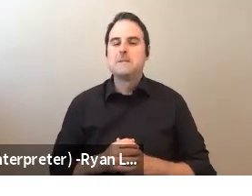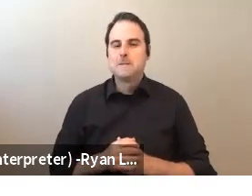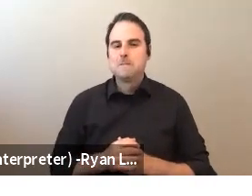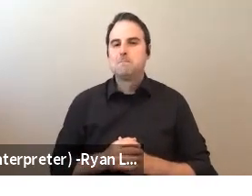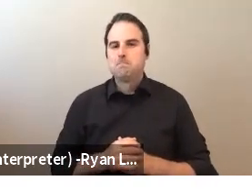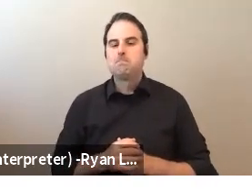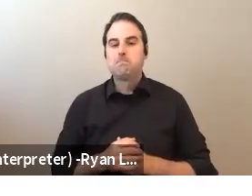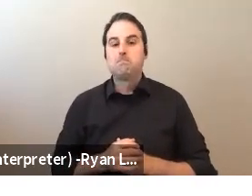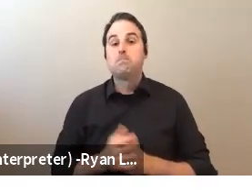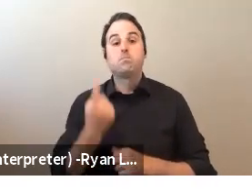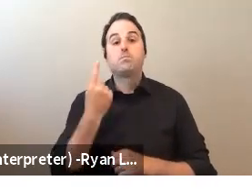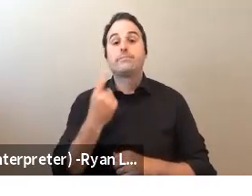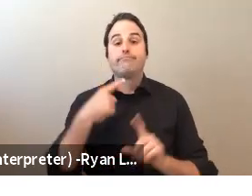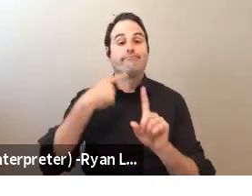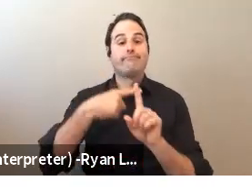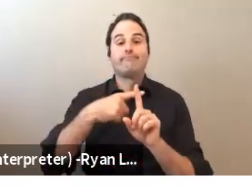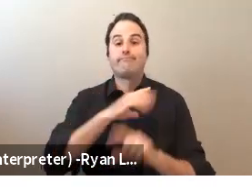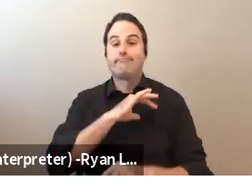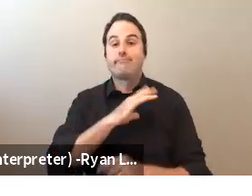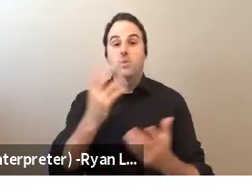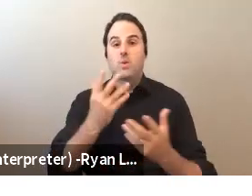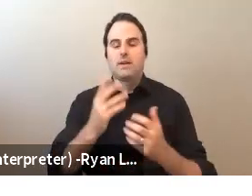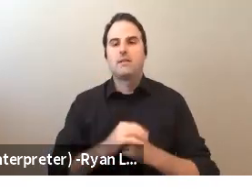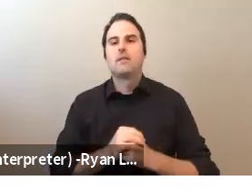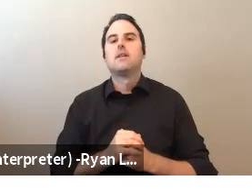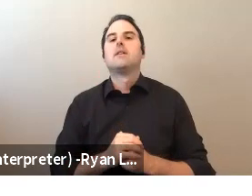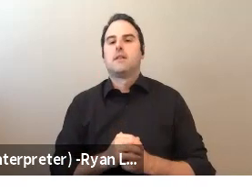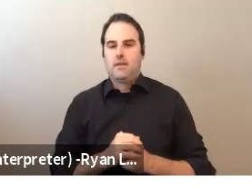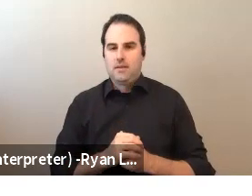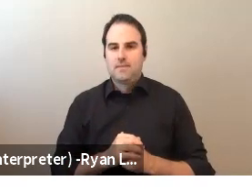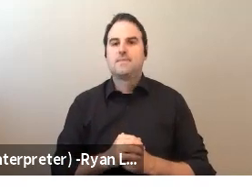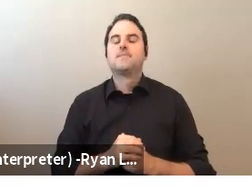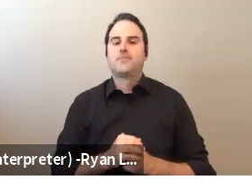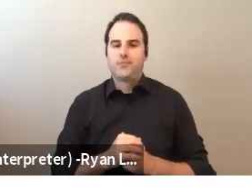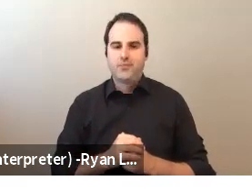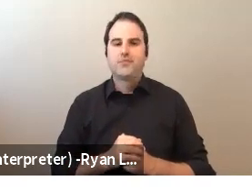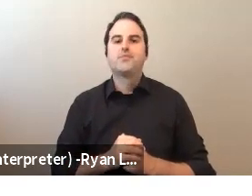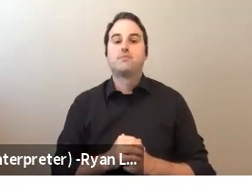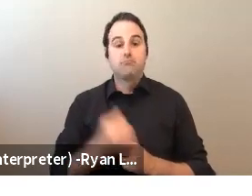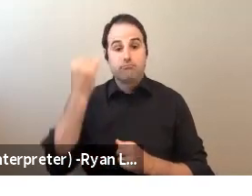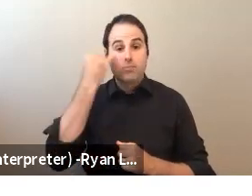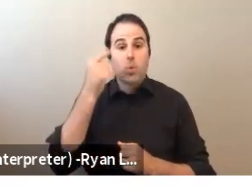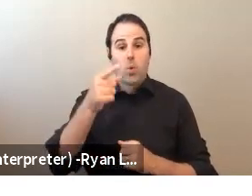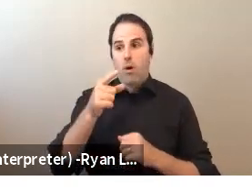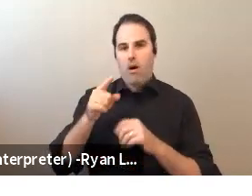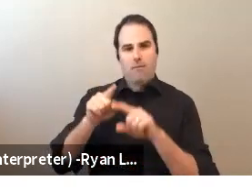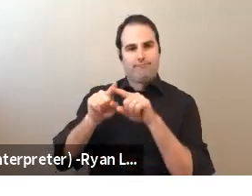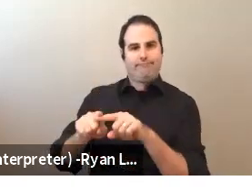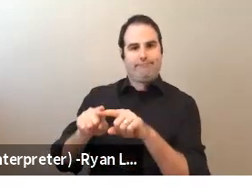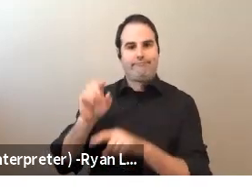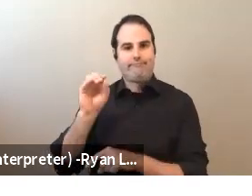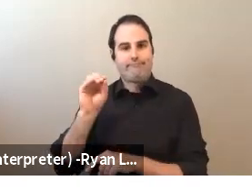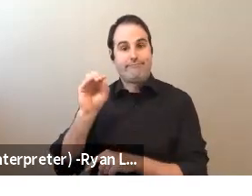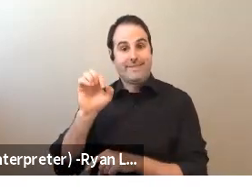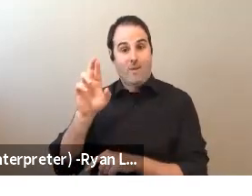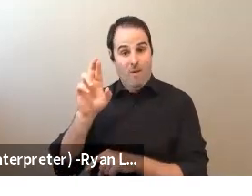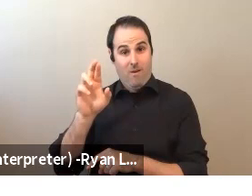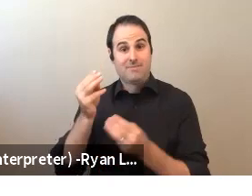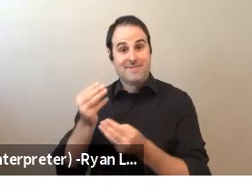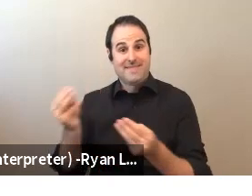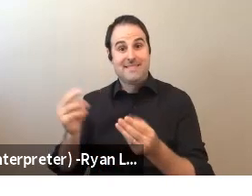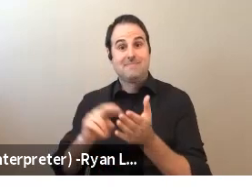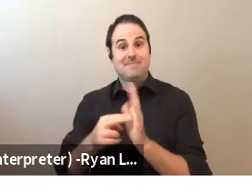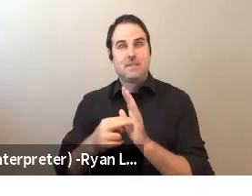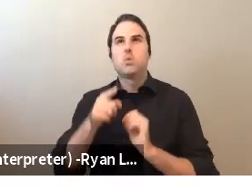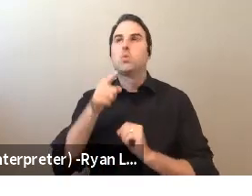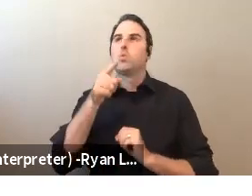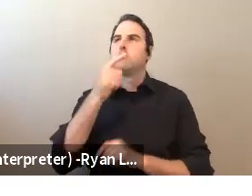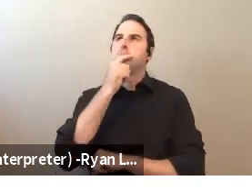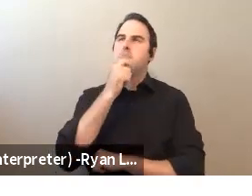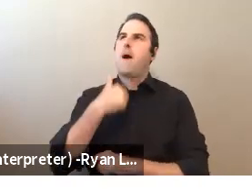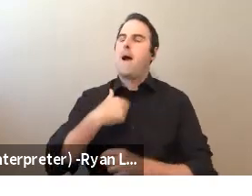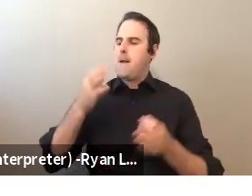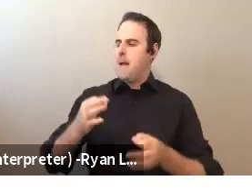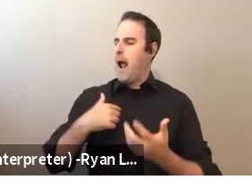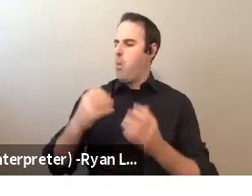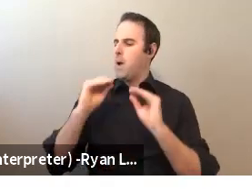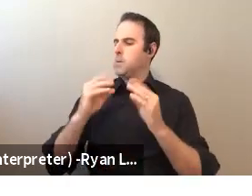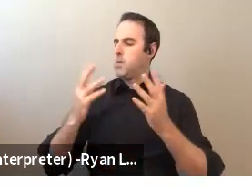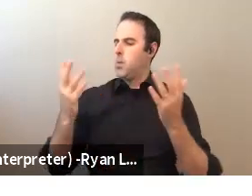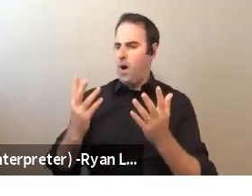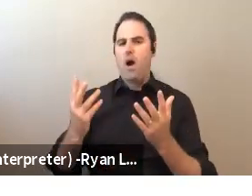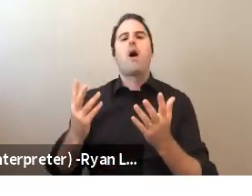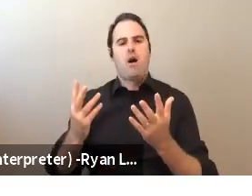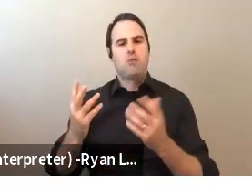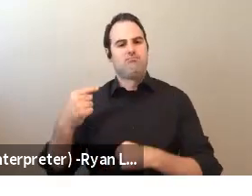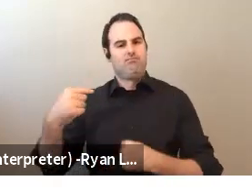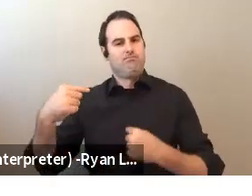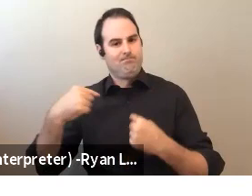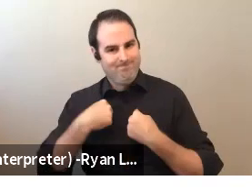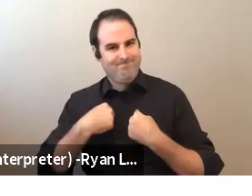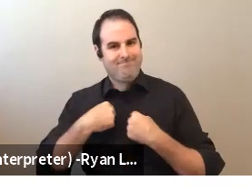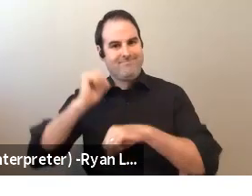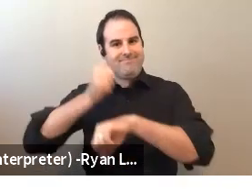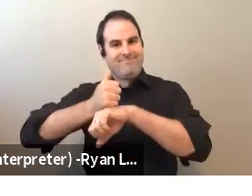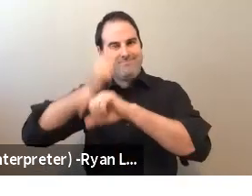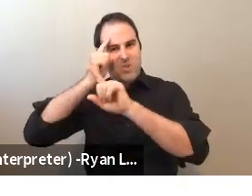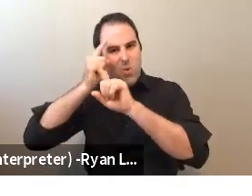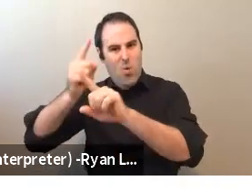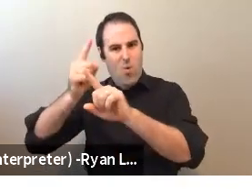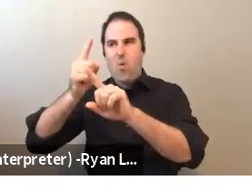Sally Potter: If you are not using a commercial textbook. If you are using OCR material that means that you teach what you want. Okay, you are able to map your objectives from your course outline of record.